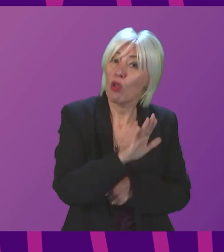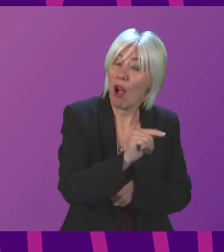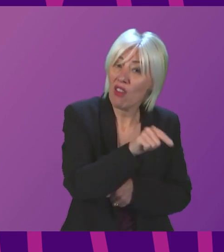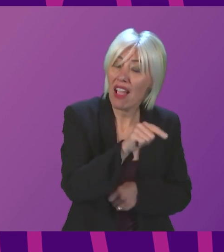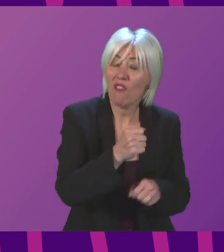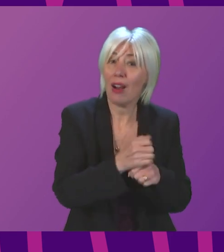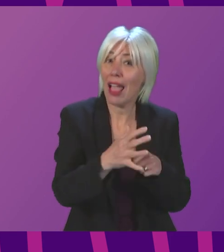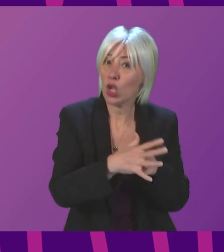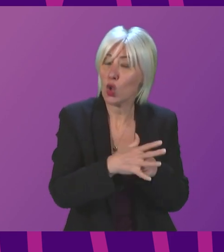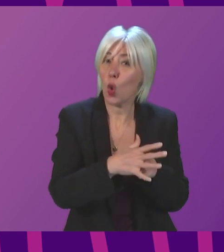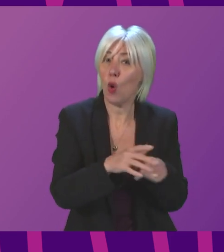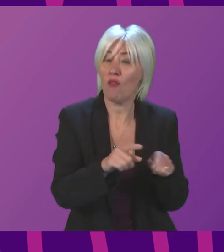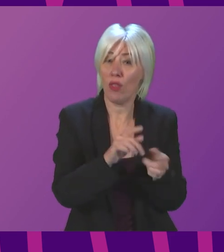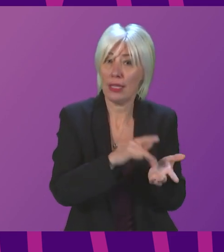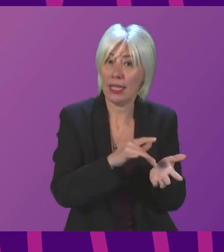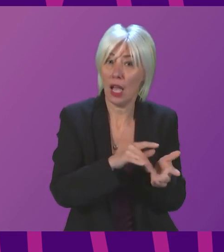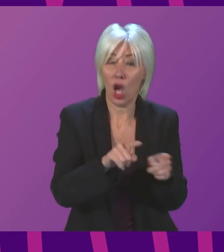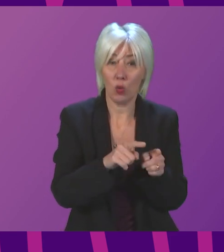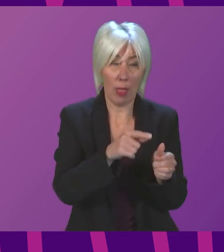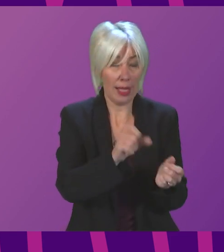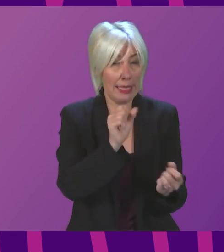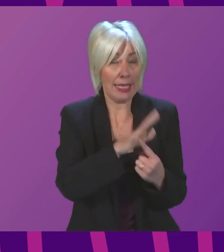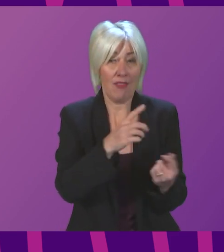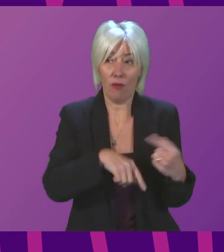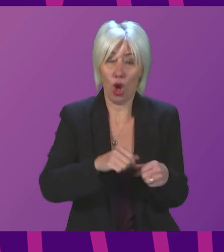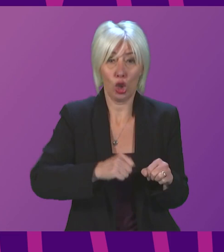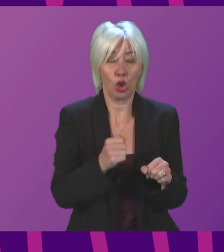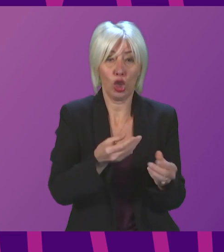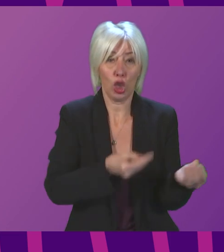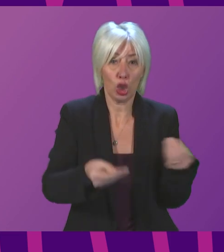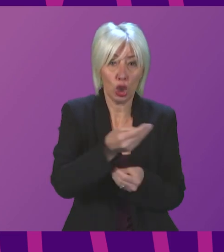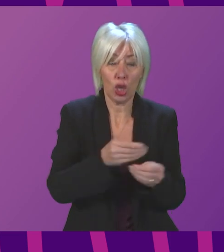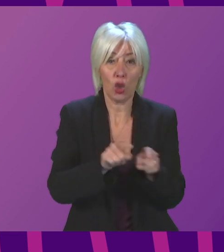driver of the Scottish economy and is crucially important to west central Scotland.